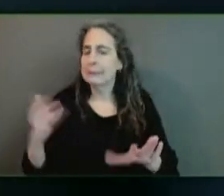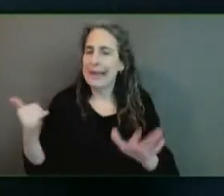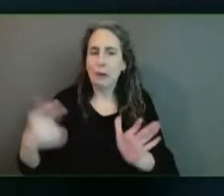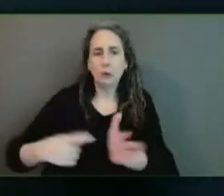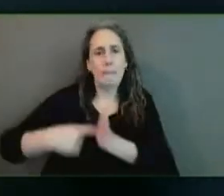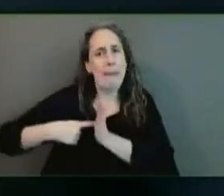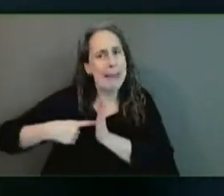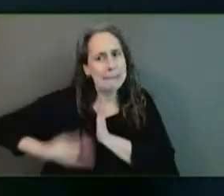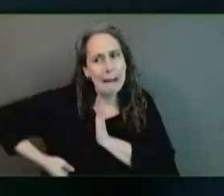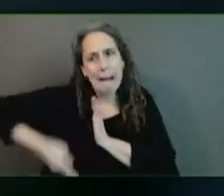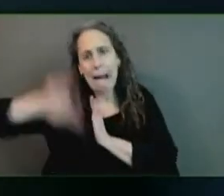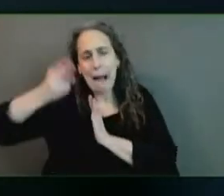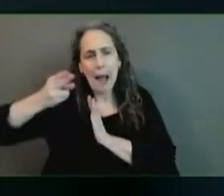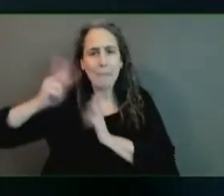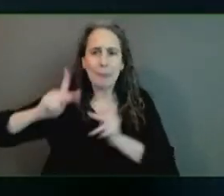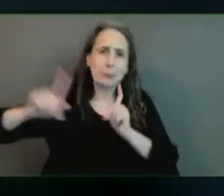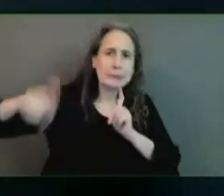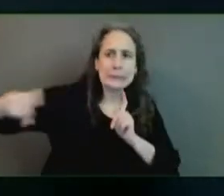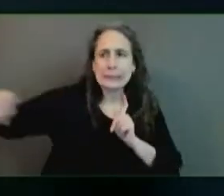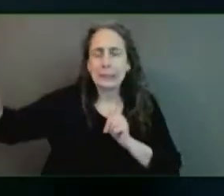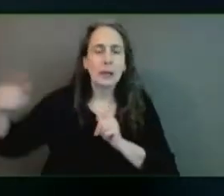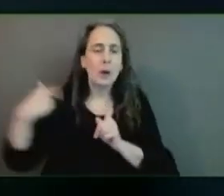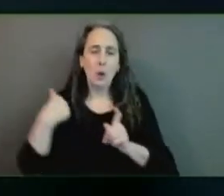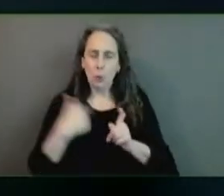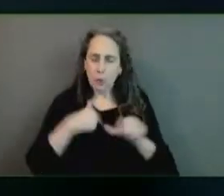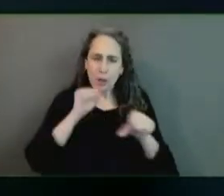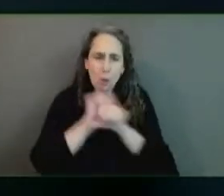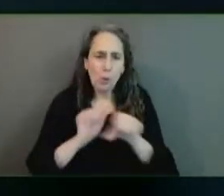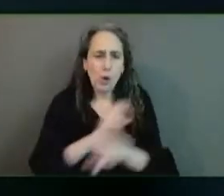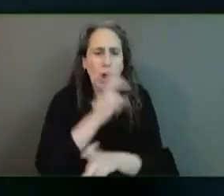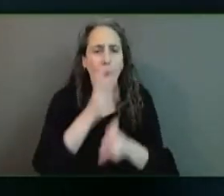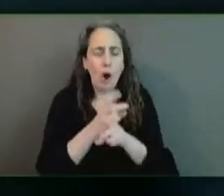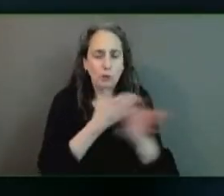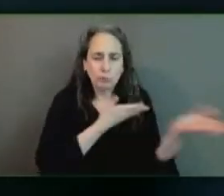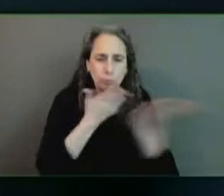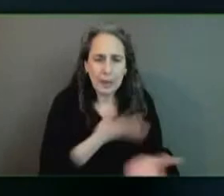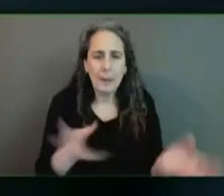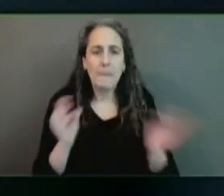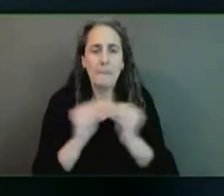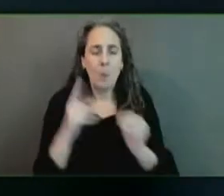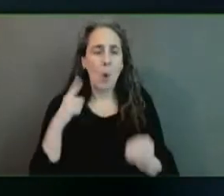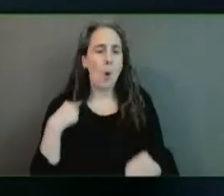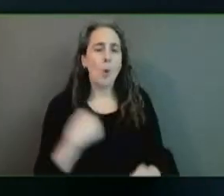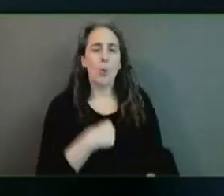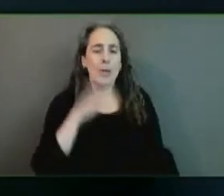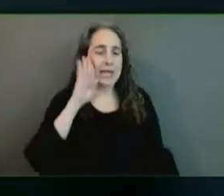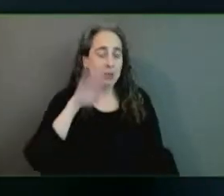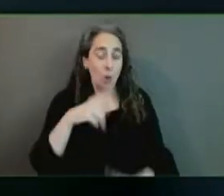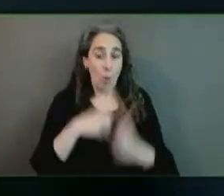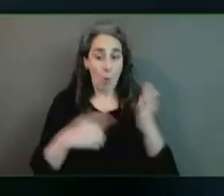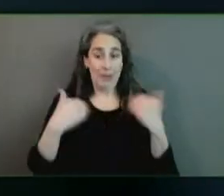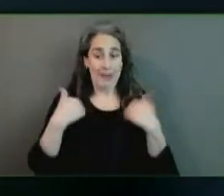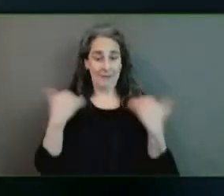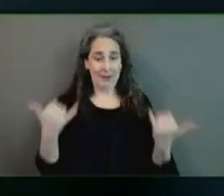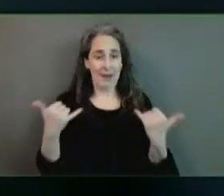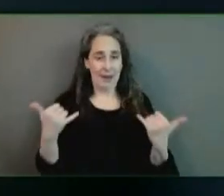created a demand that is extremely high. Um and so We are